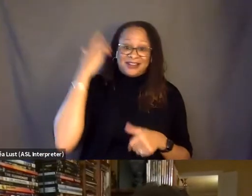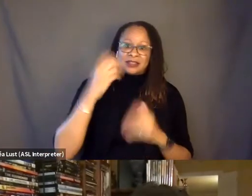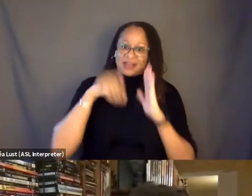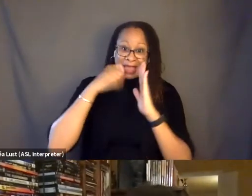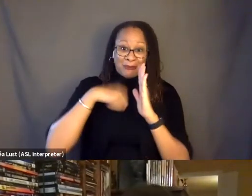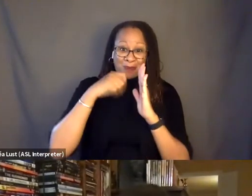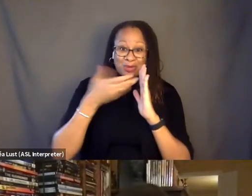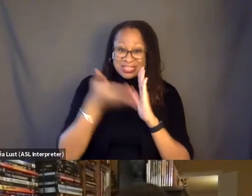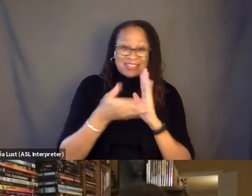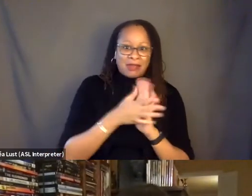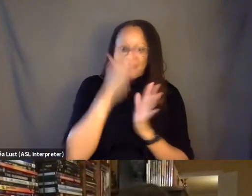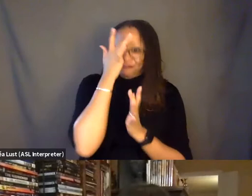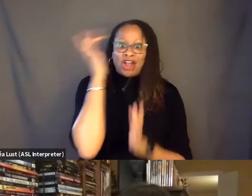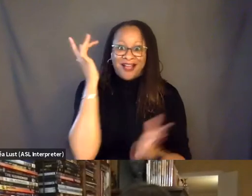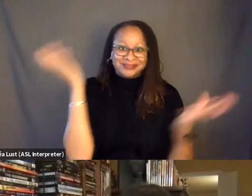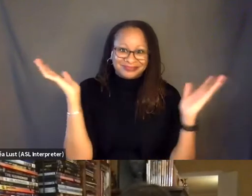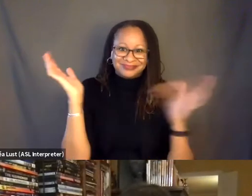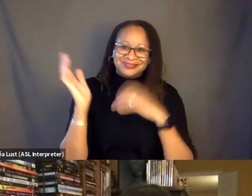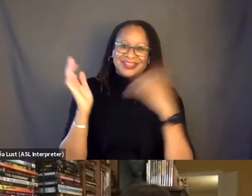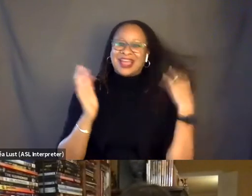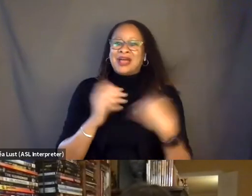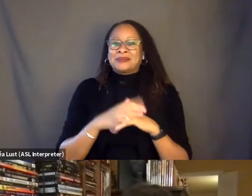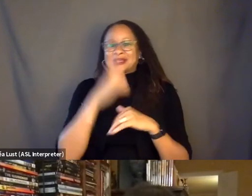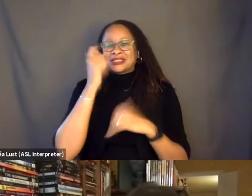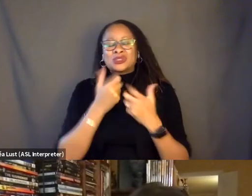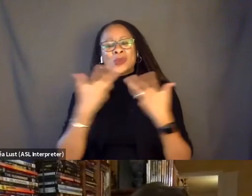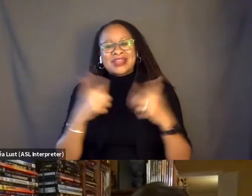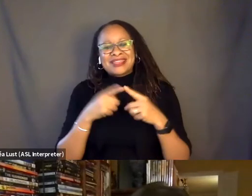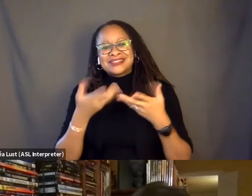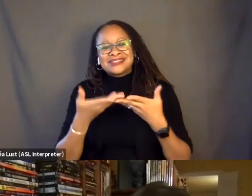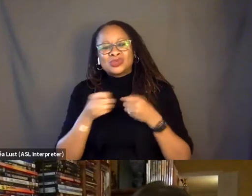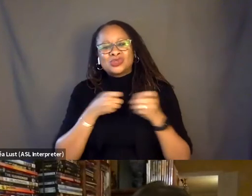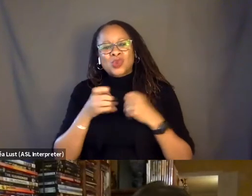Like literally you do forget because there's so many things. And then I think the second part is the reason